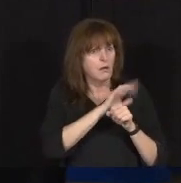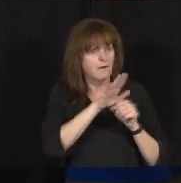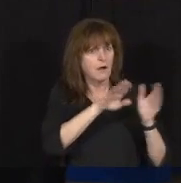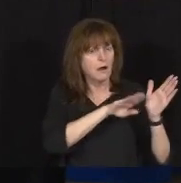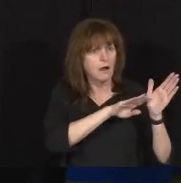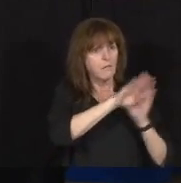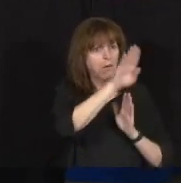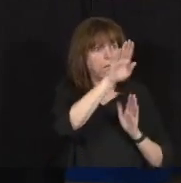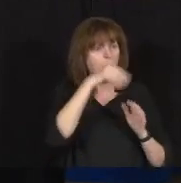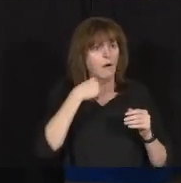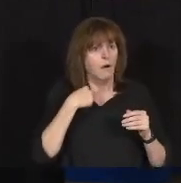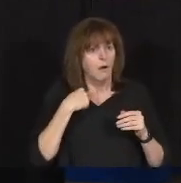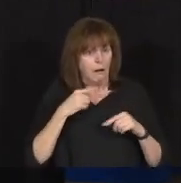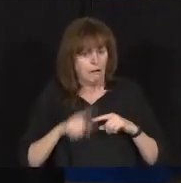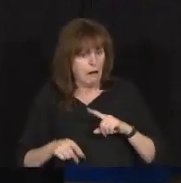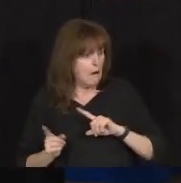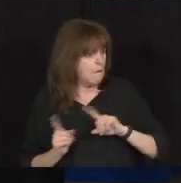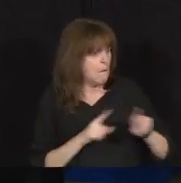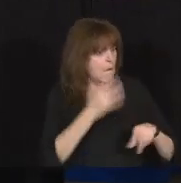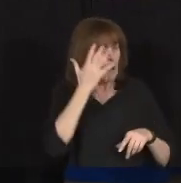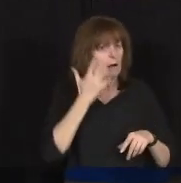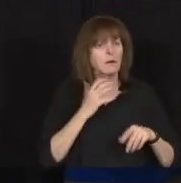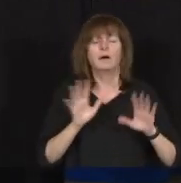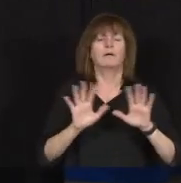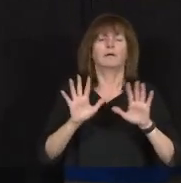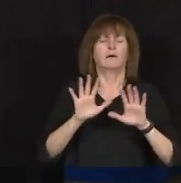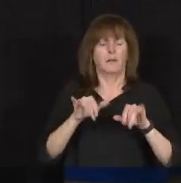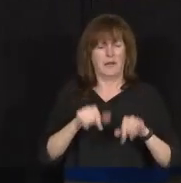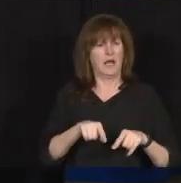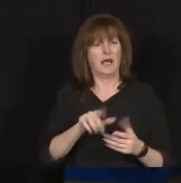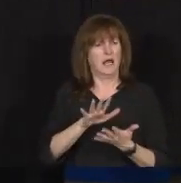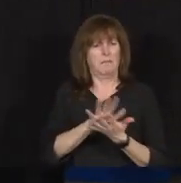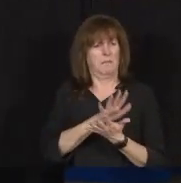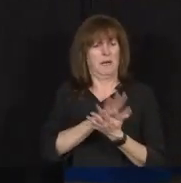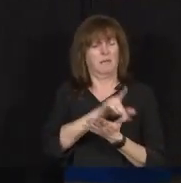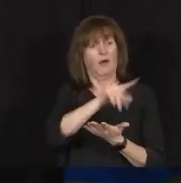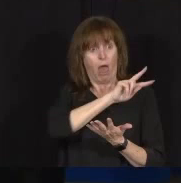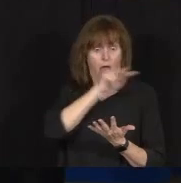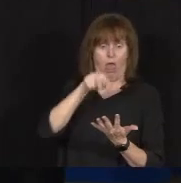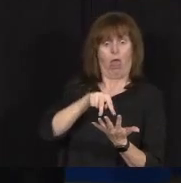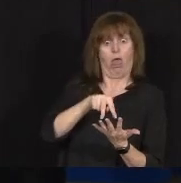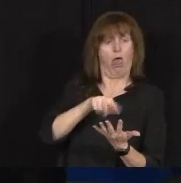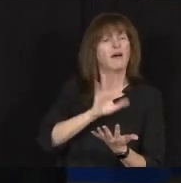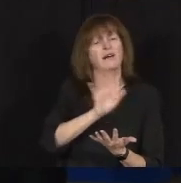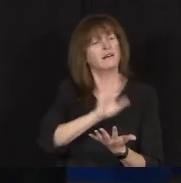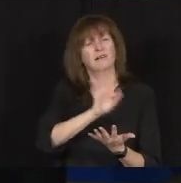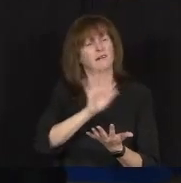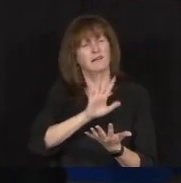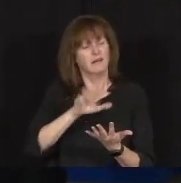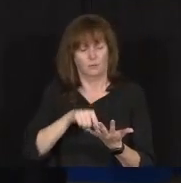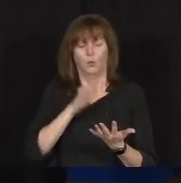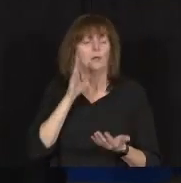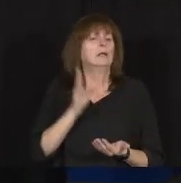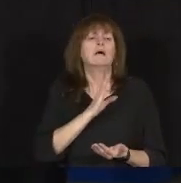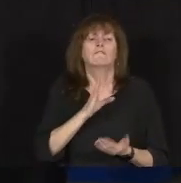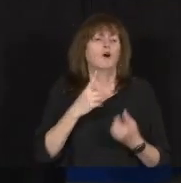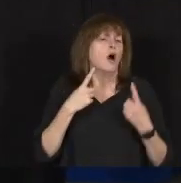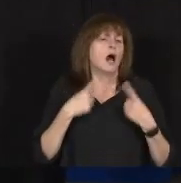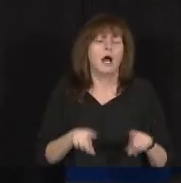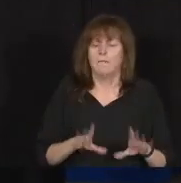hat is certainly not with that document is meant to deal with. I would never allow that to happen. People with disabilities